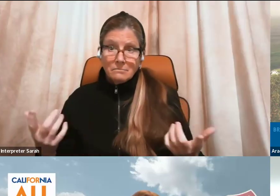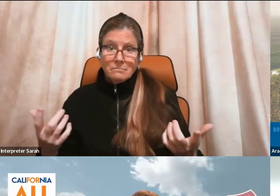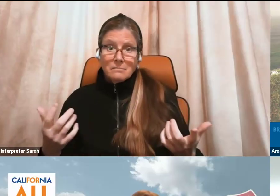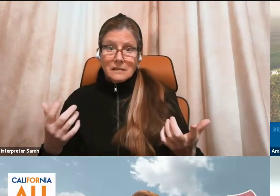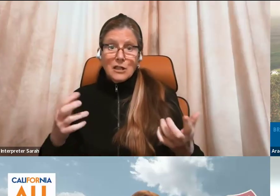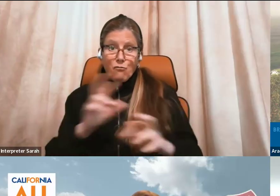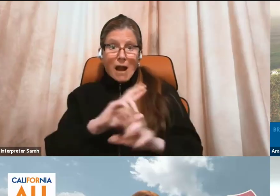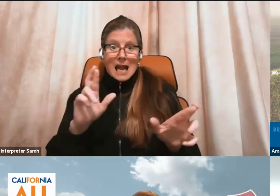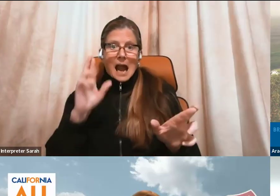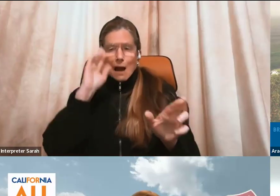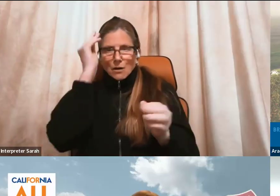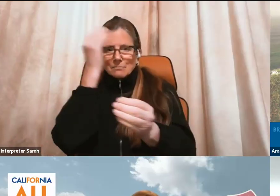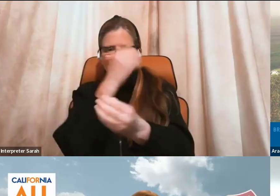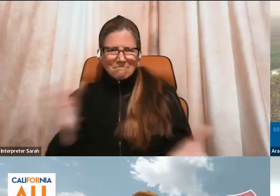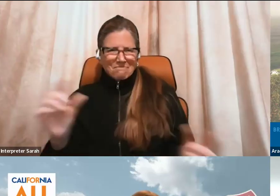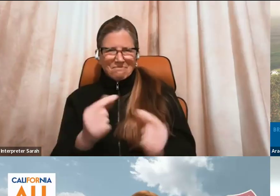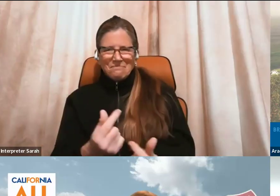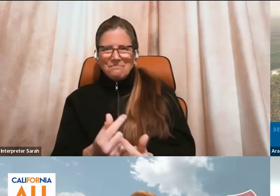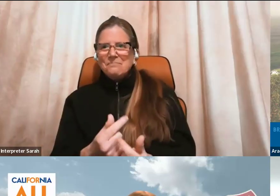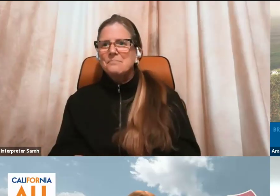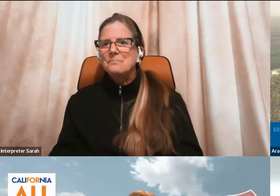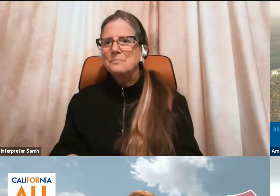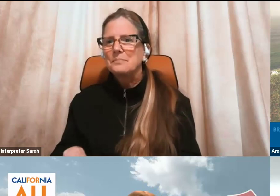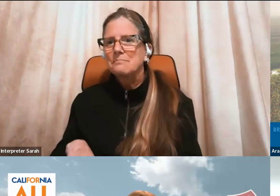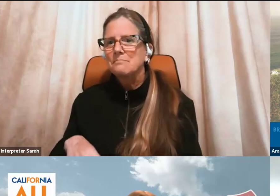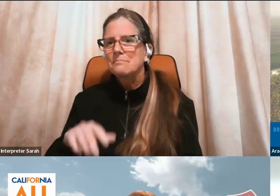I was just about to say thank you. We look forward to, you know, promoting that once it becomes